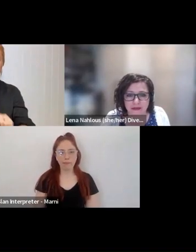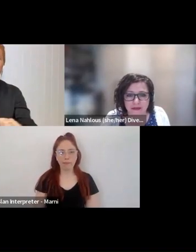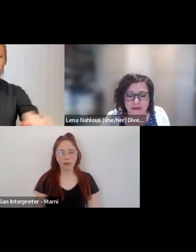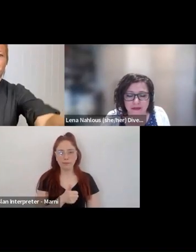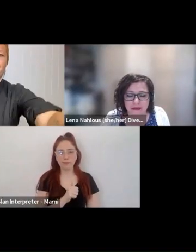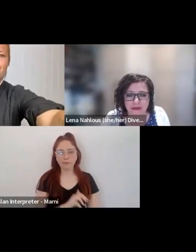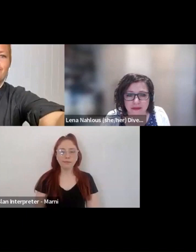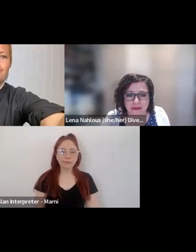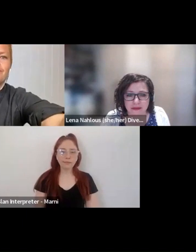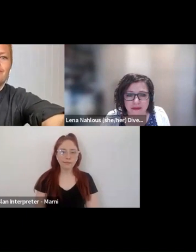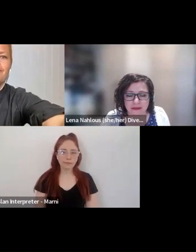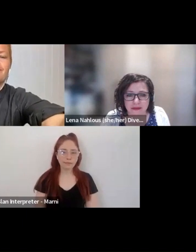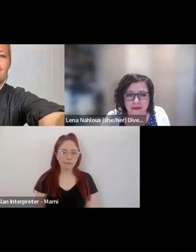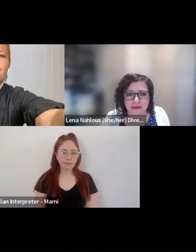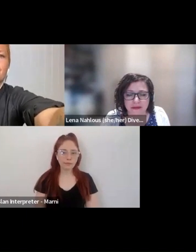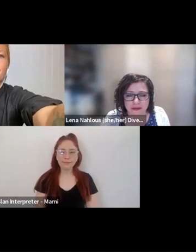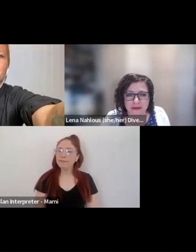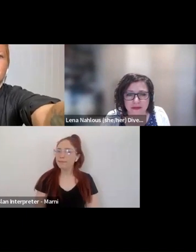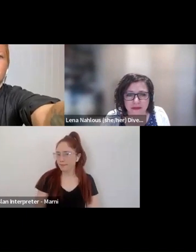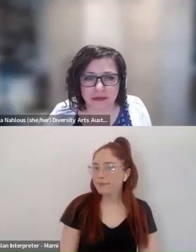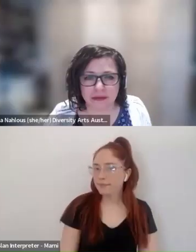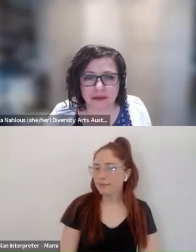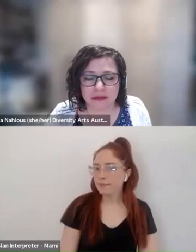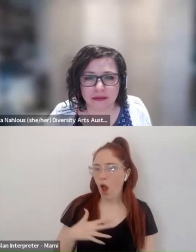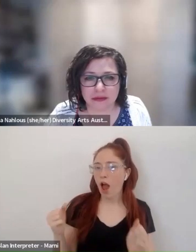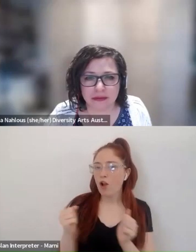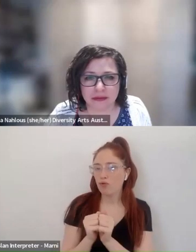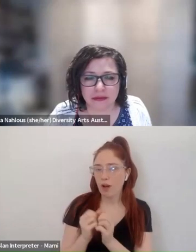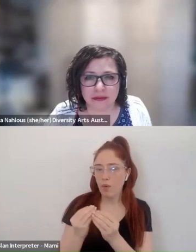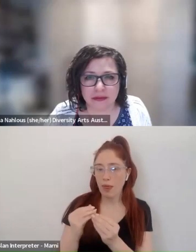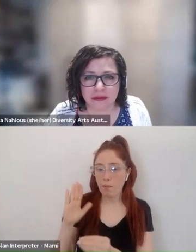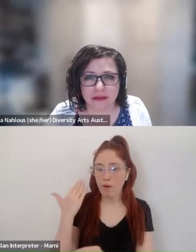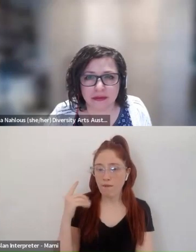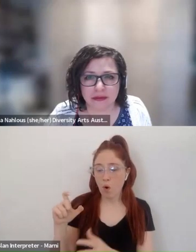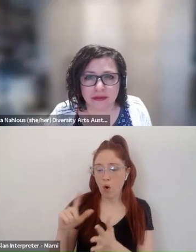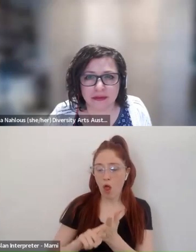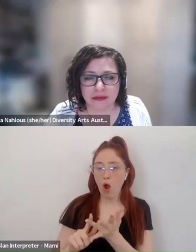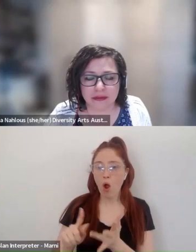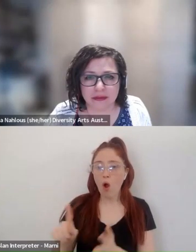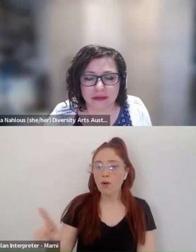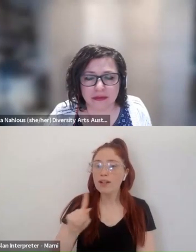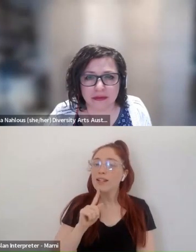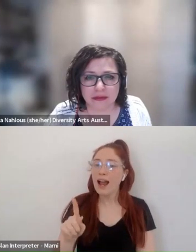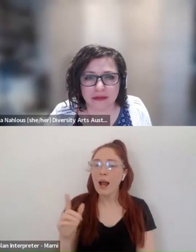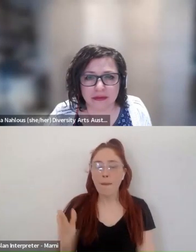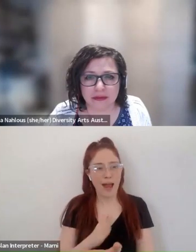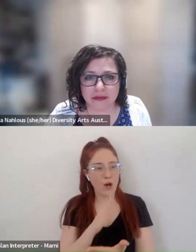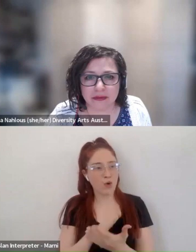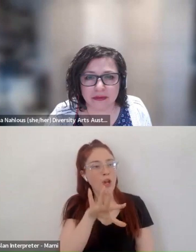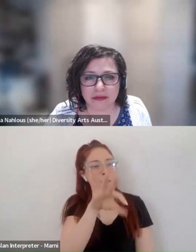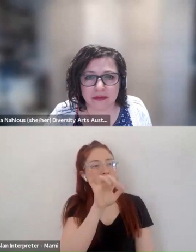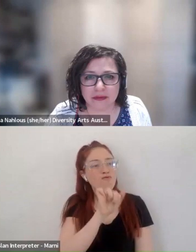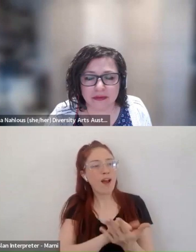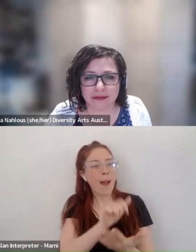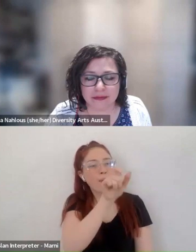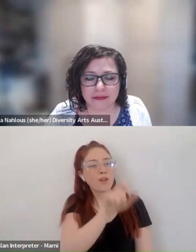Yeah, I mean, close point about choosing the right person with the skills that you actually need for a board rather than